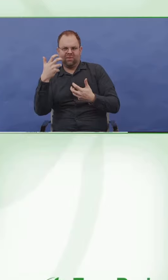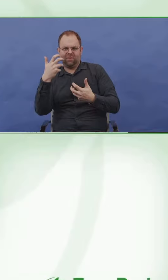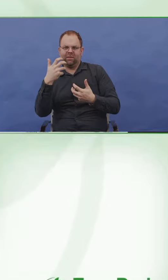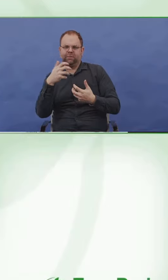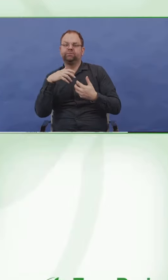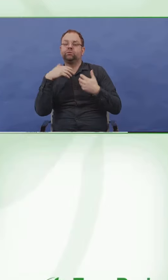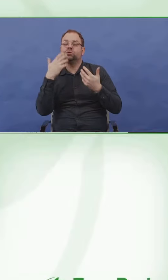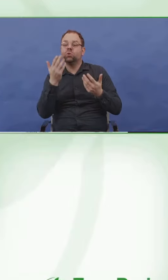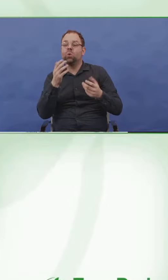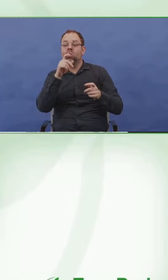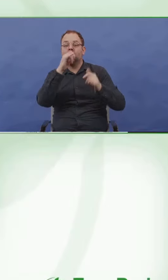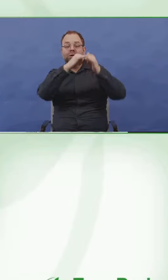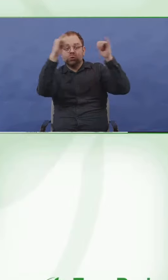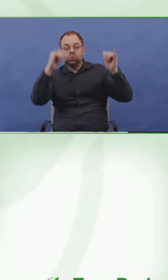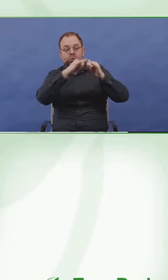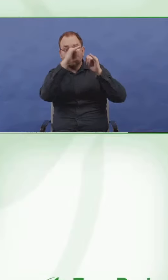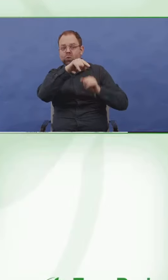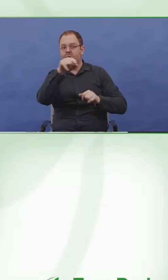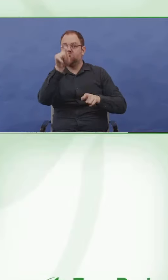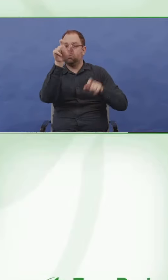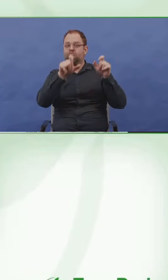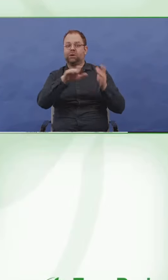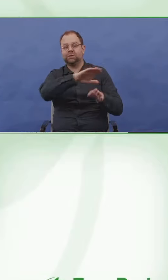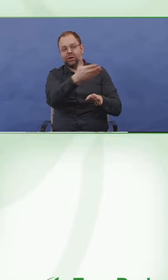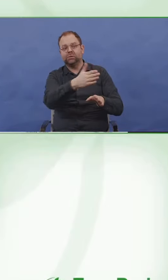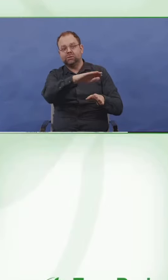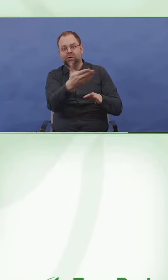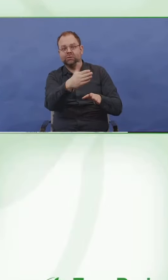We also need to remember, and again the Austrian example is very